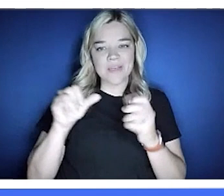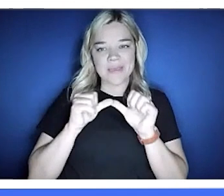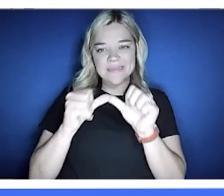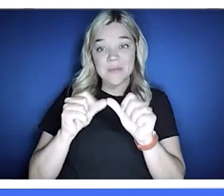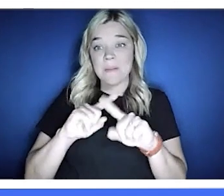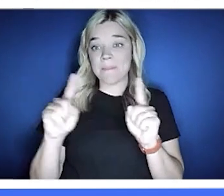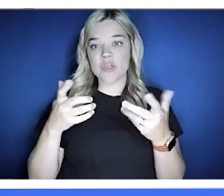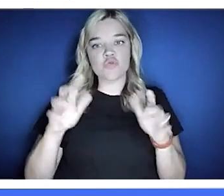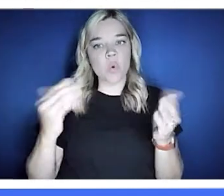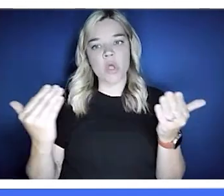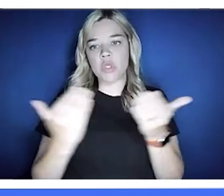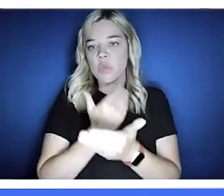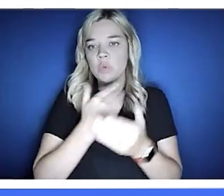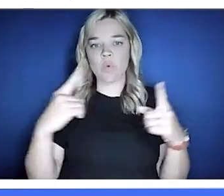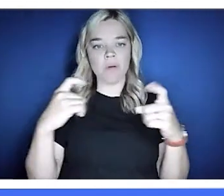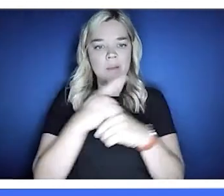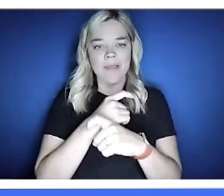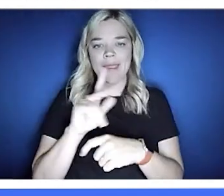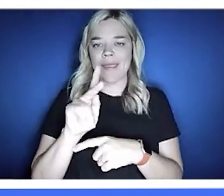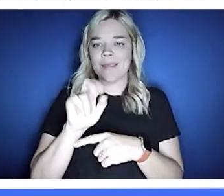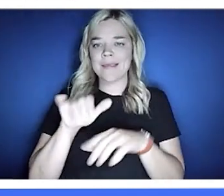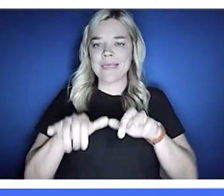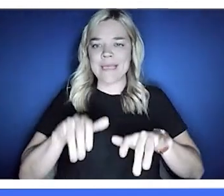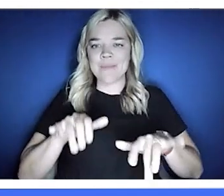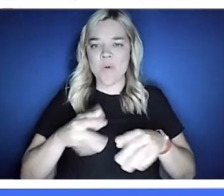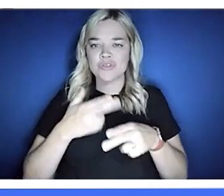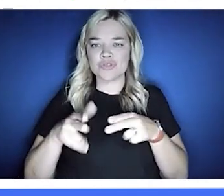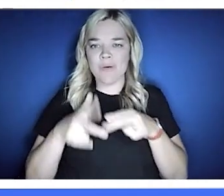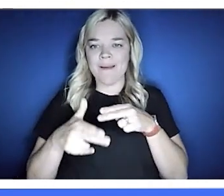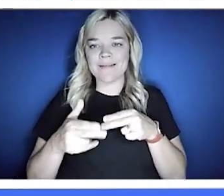keyboard shortcuts that they have to learn that require multiple keys.